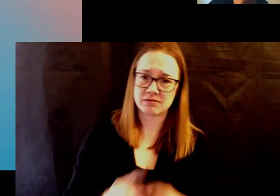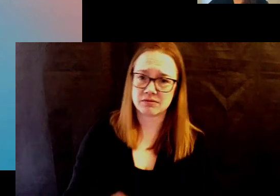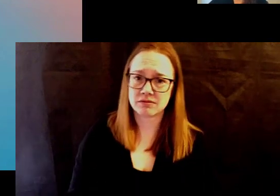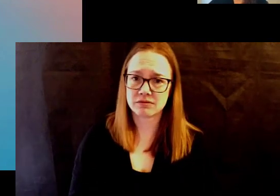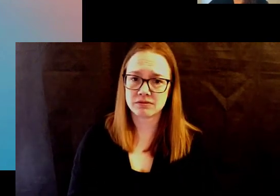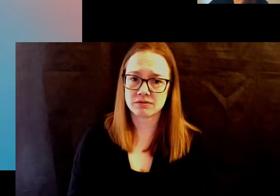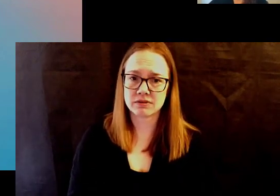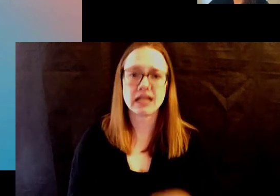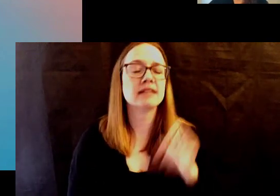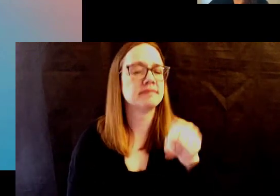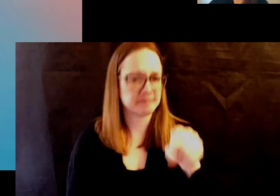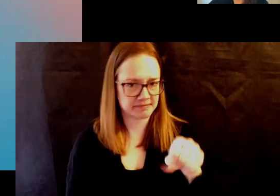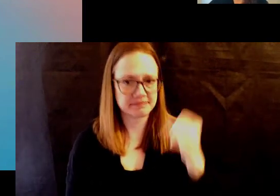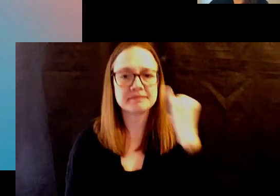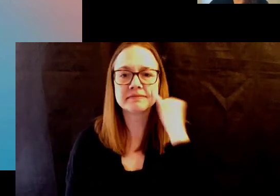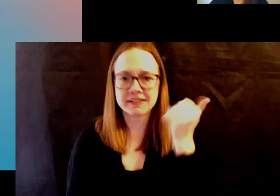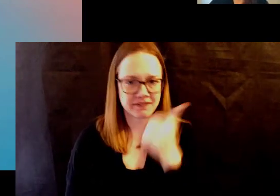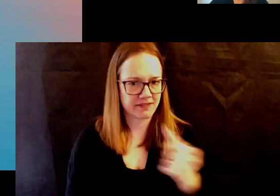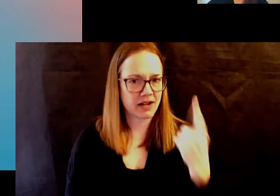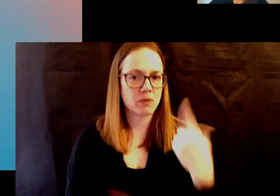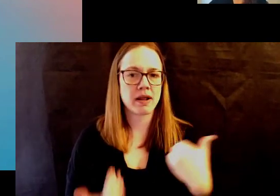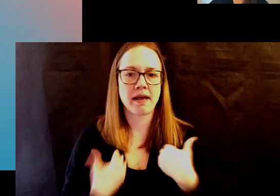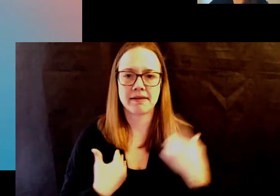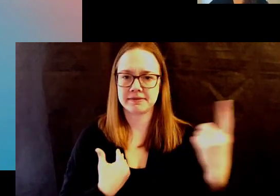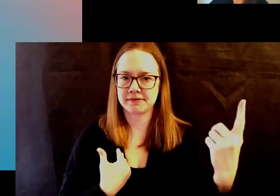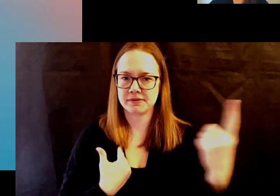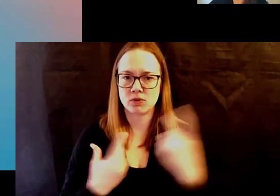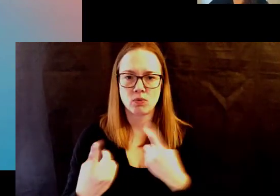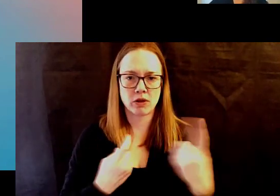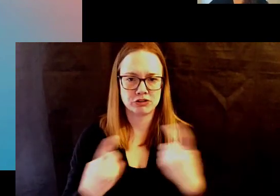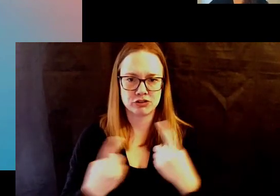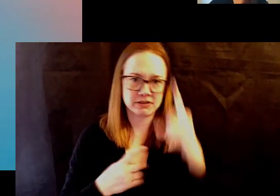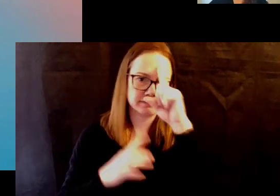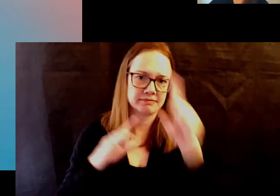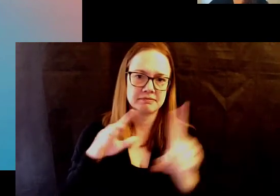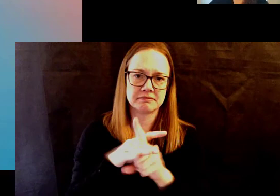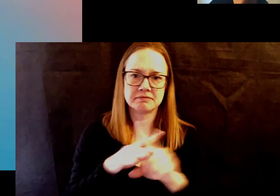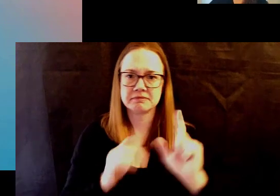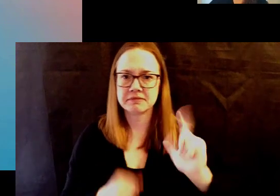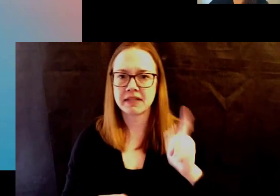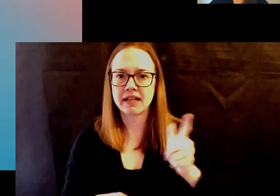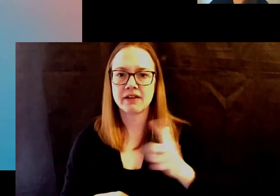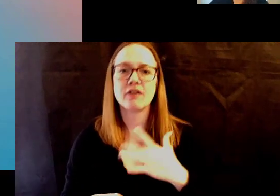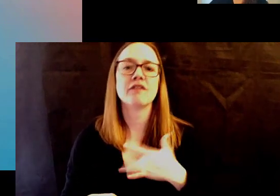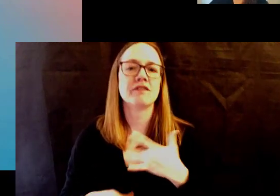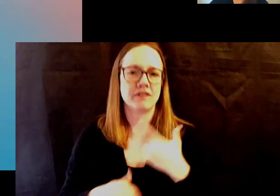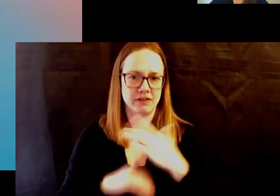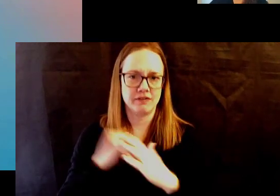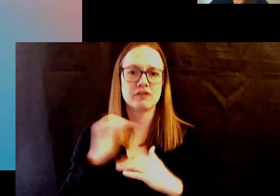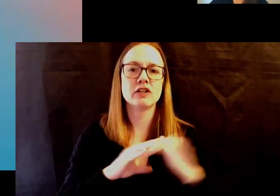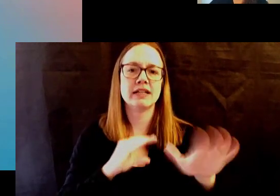If anybody has any questions that come up later as you're thinking about them, feel free to email me. I'll put my email in the chat as well,